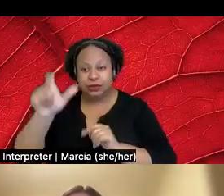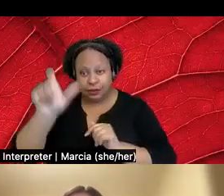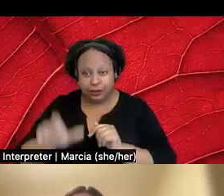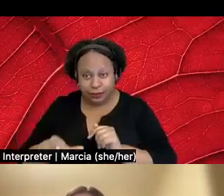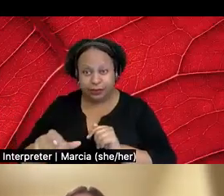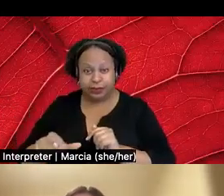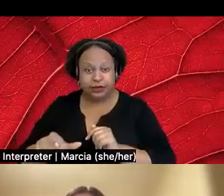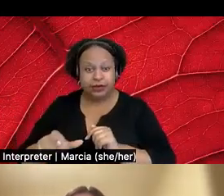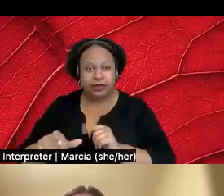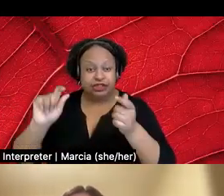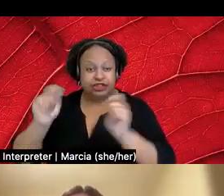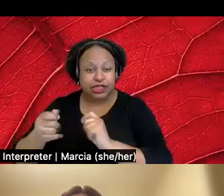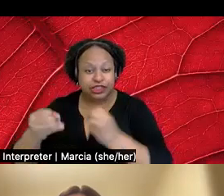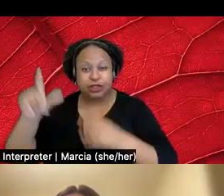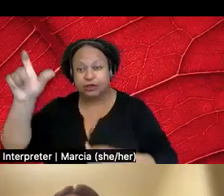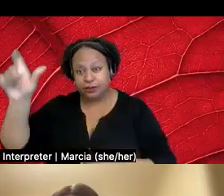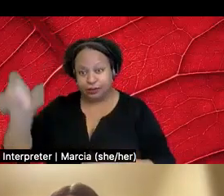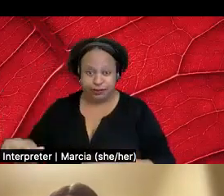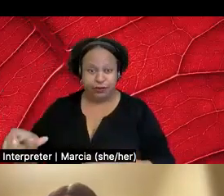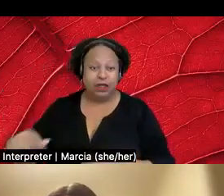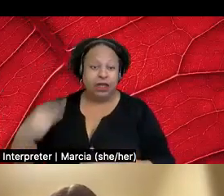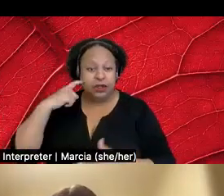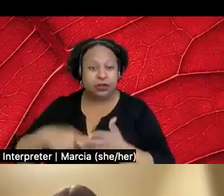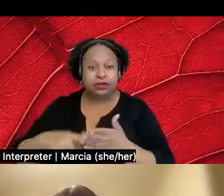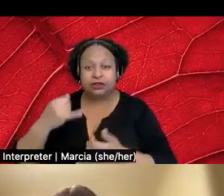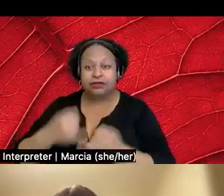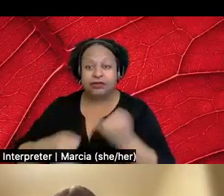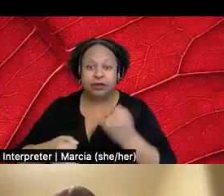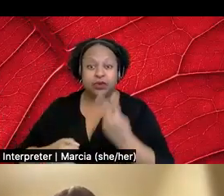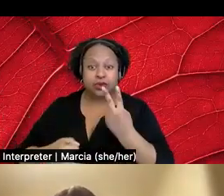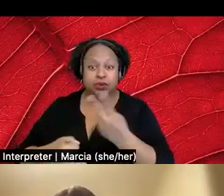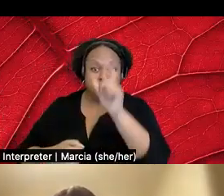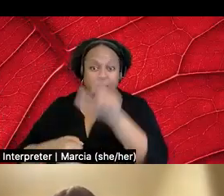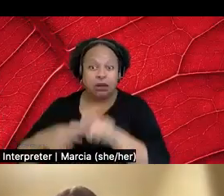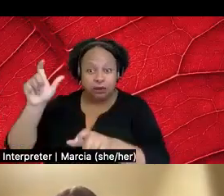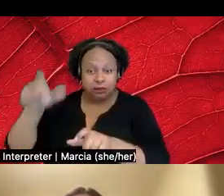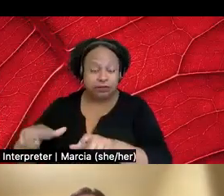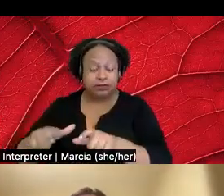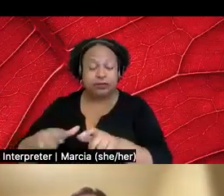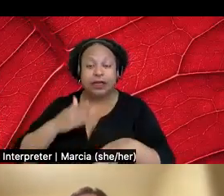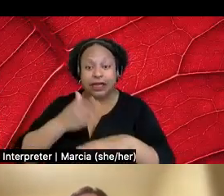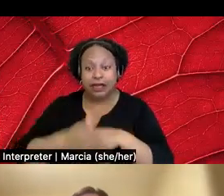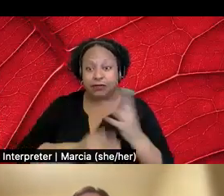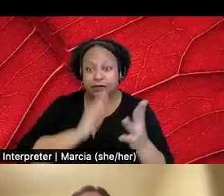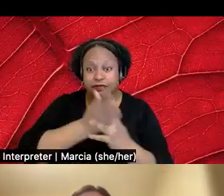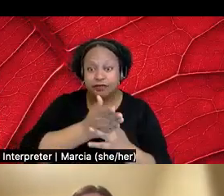And you'll notice in the final two columns, you'll see that after intervention, there was a significant performance of three.